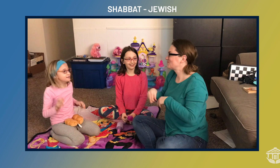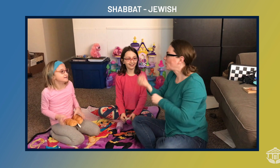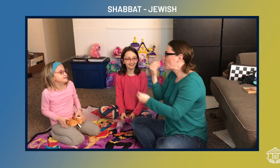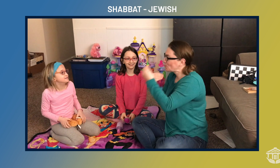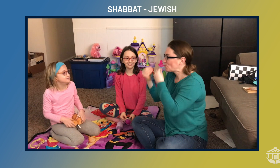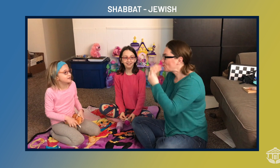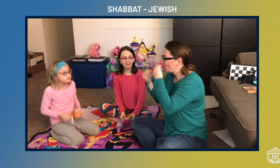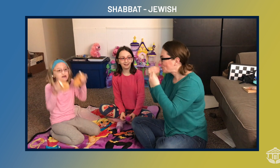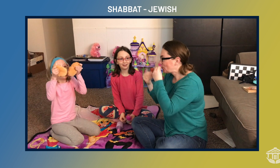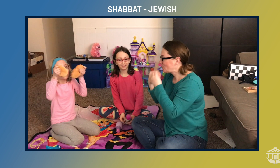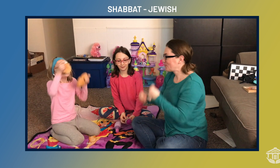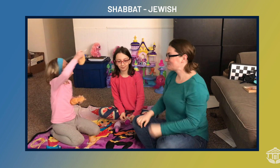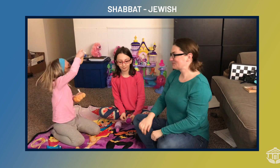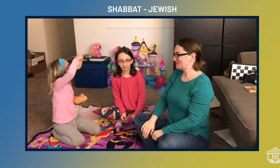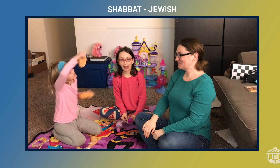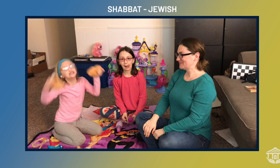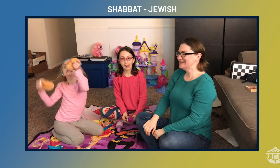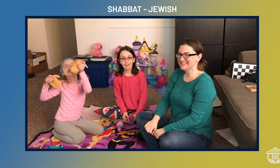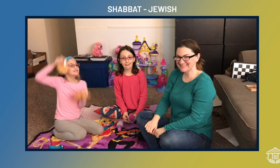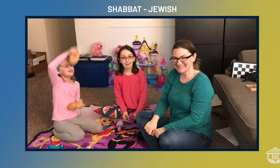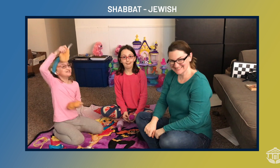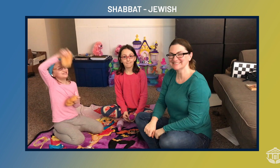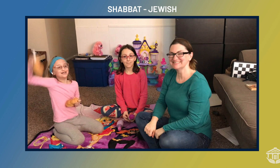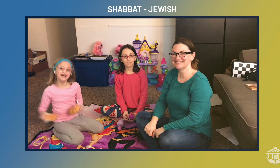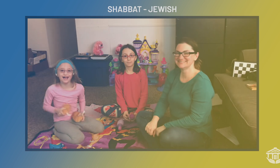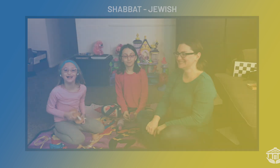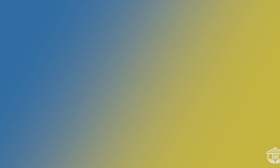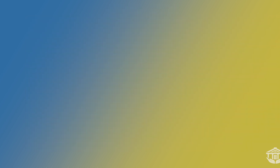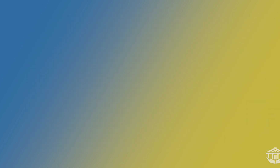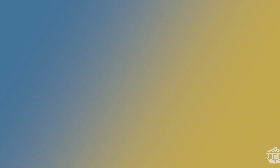Daughters: “Yum yum yum!”